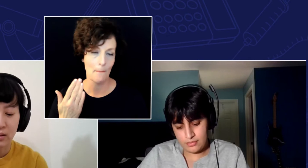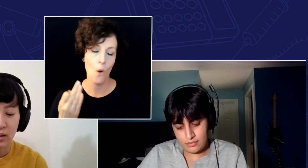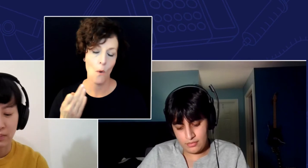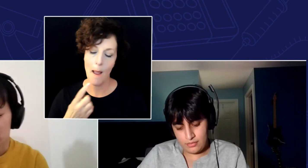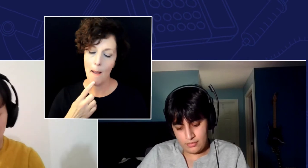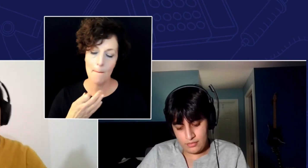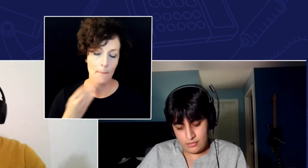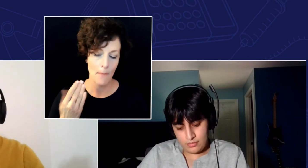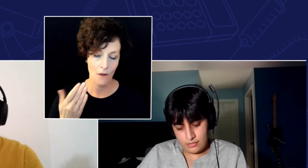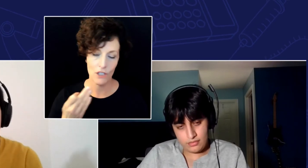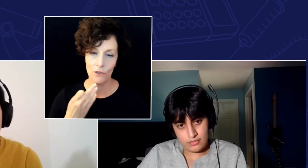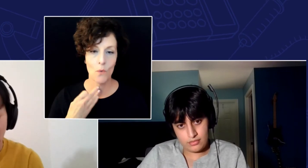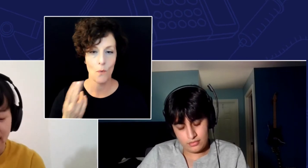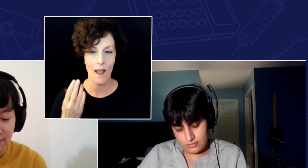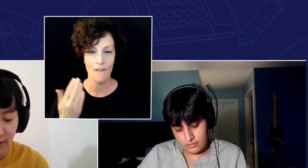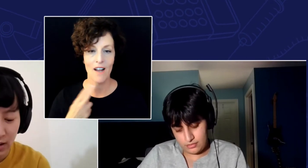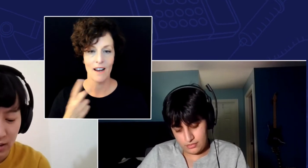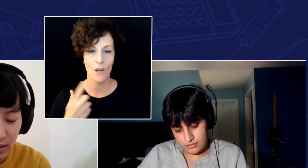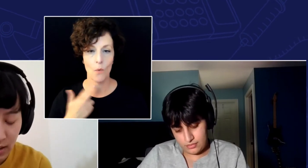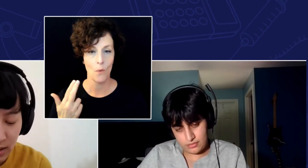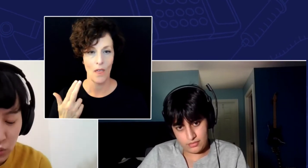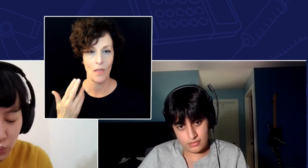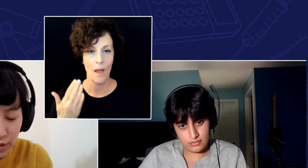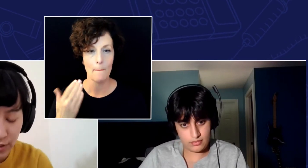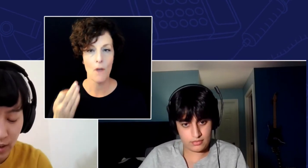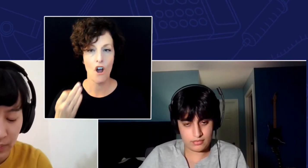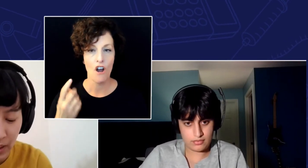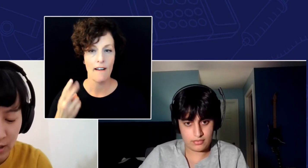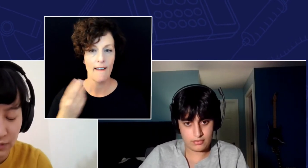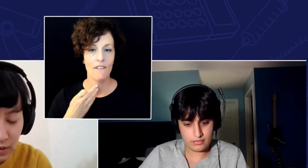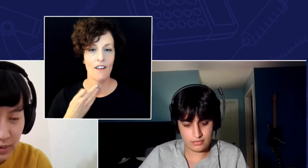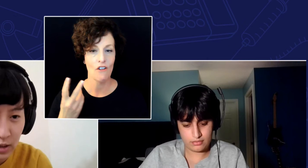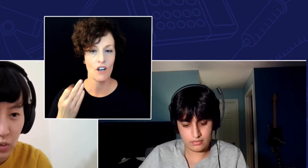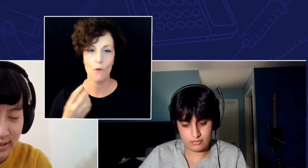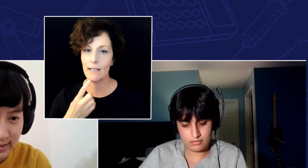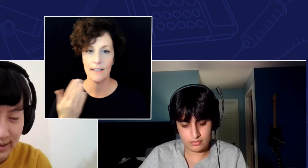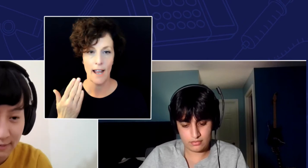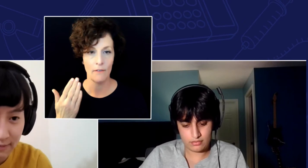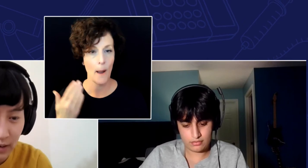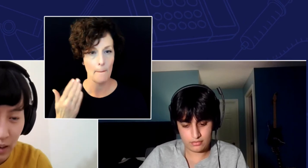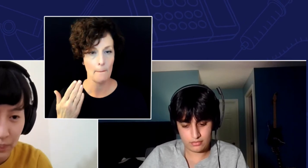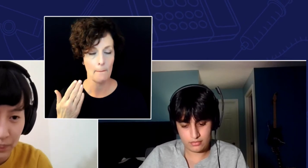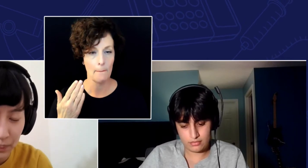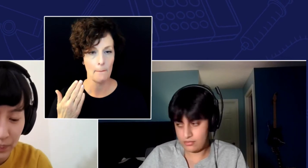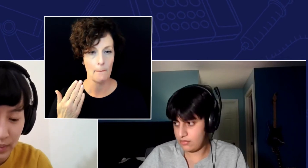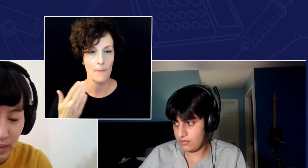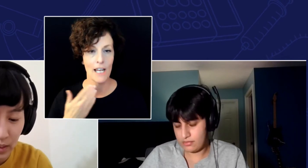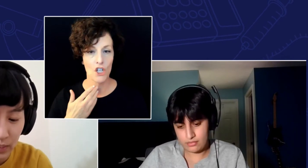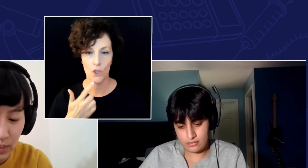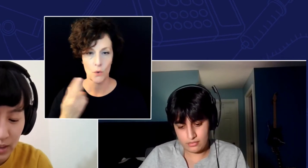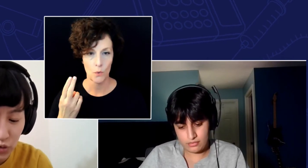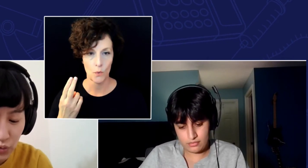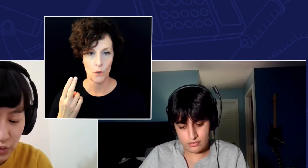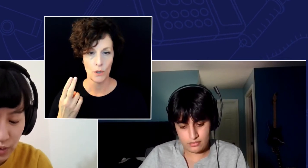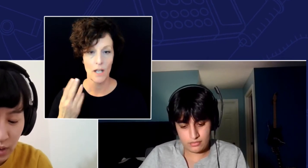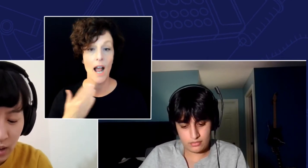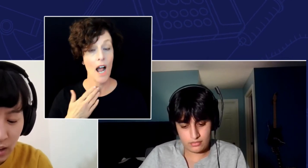or parents who have a kid with Hard of Hearing or Deaf issues...